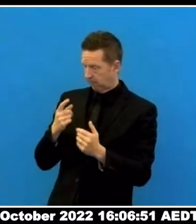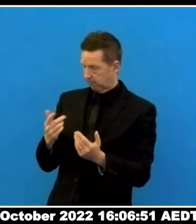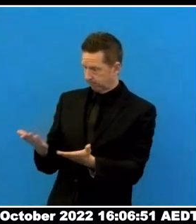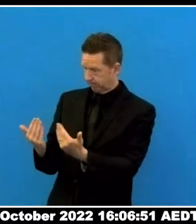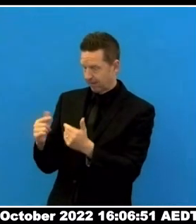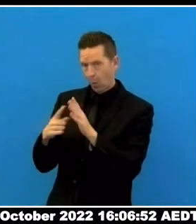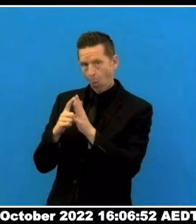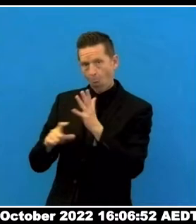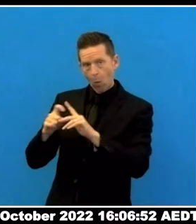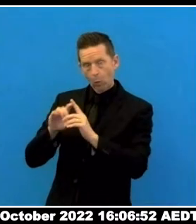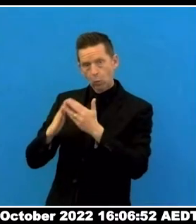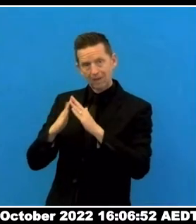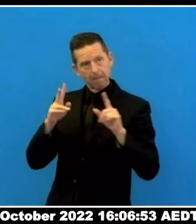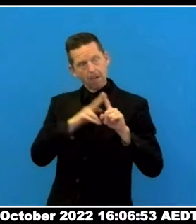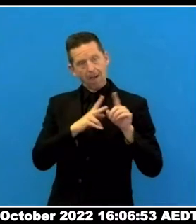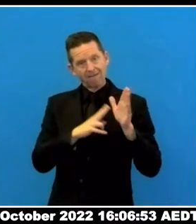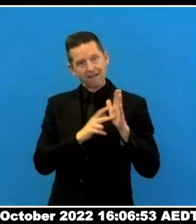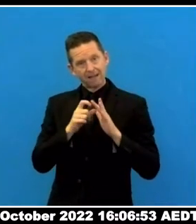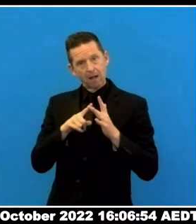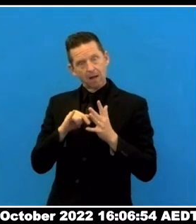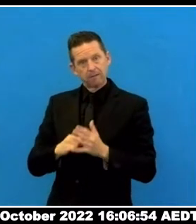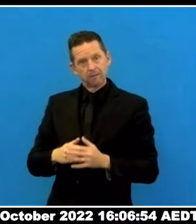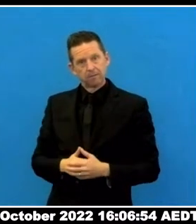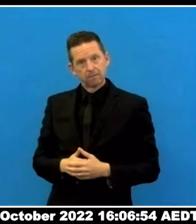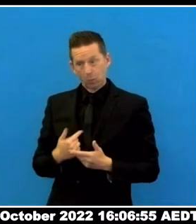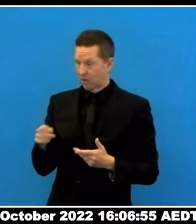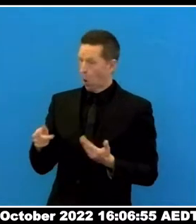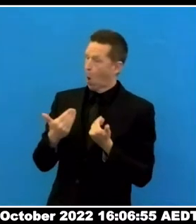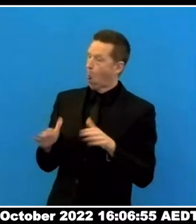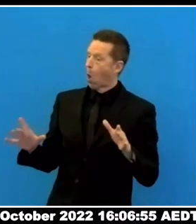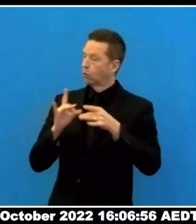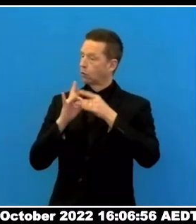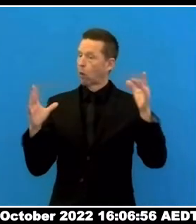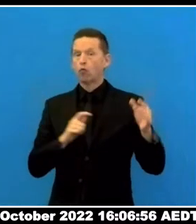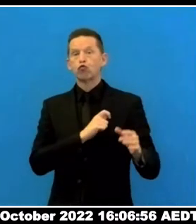because once we lost the trust, that's it. Okay.